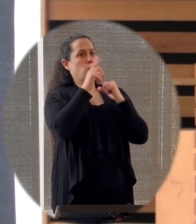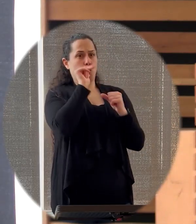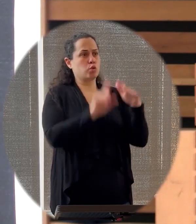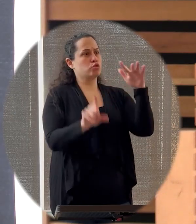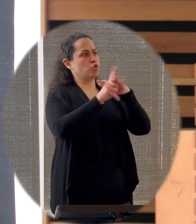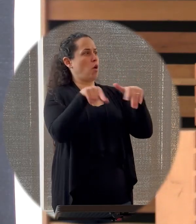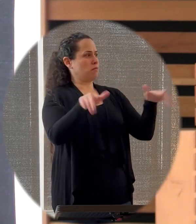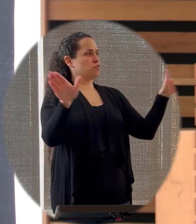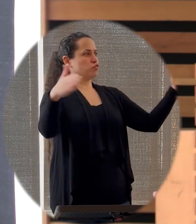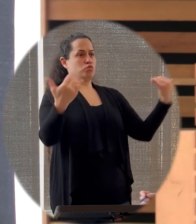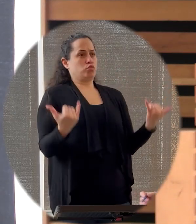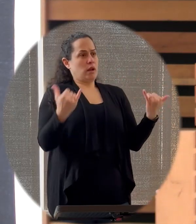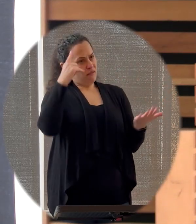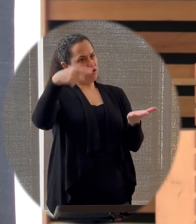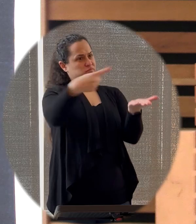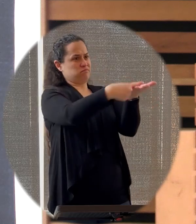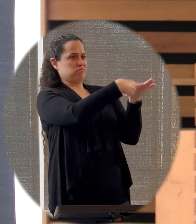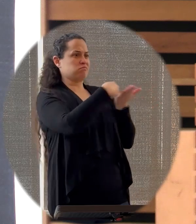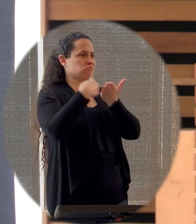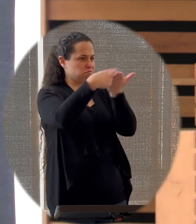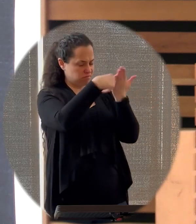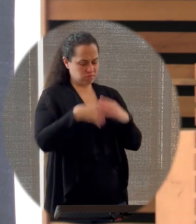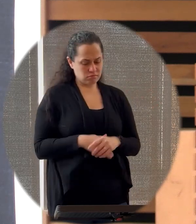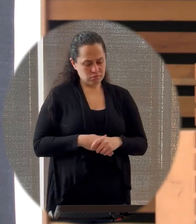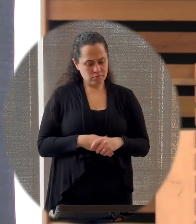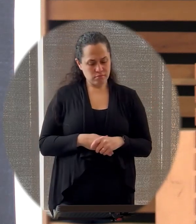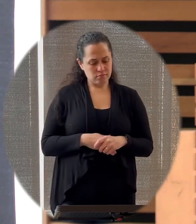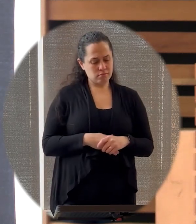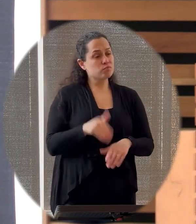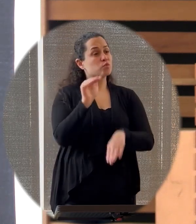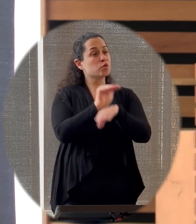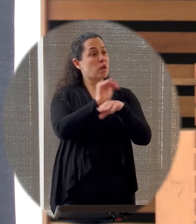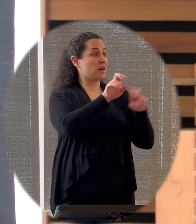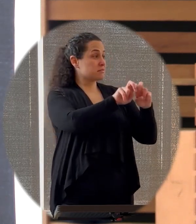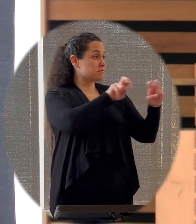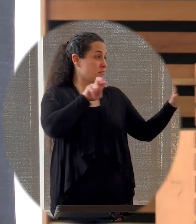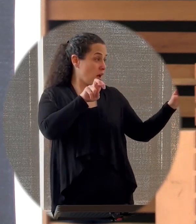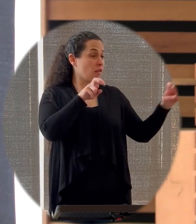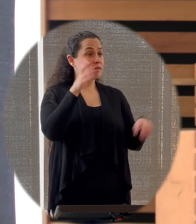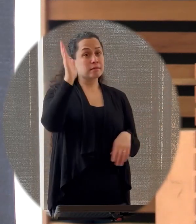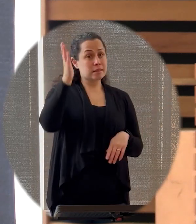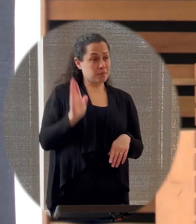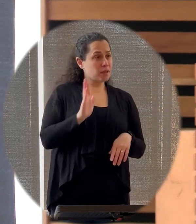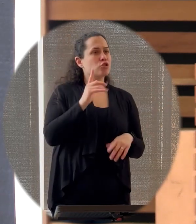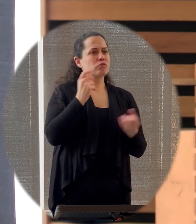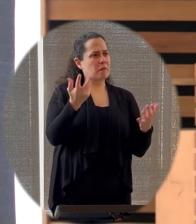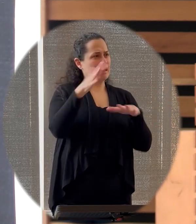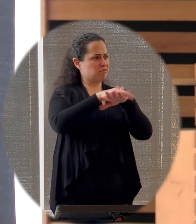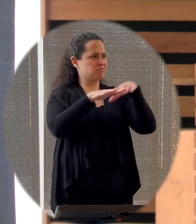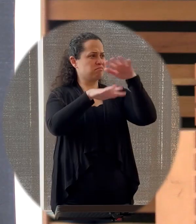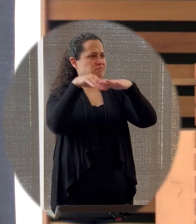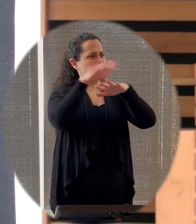the room for these conversations. The speakers on this stage tonight bring many intersecting